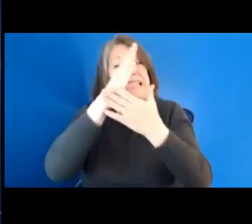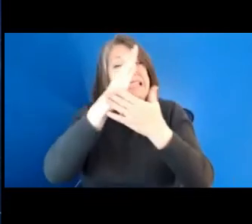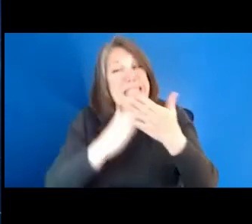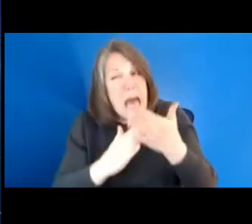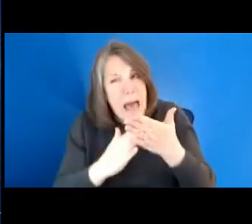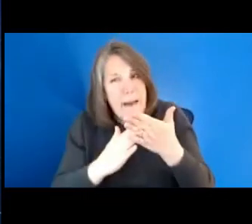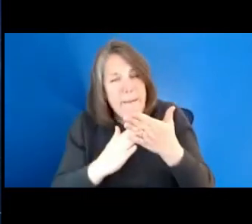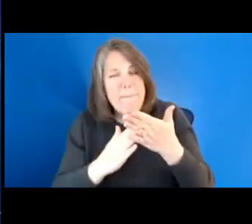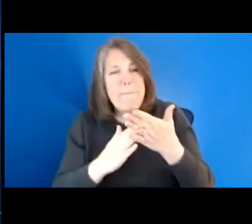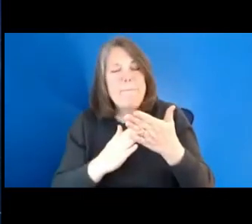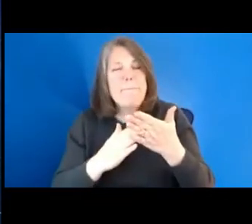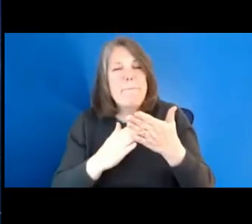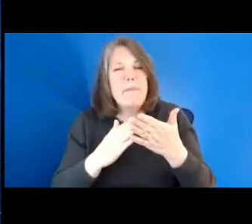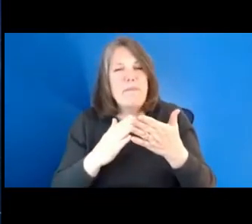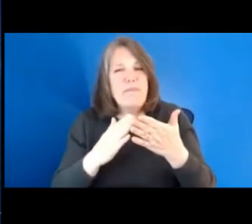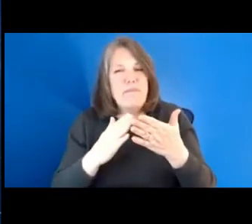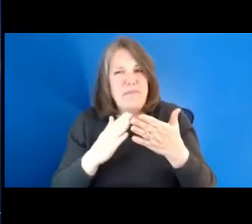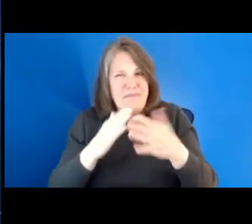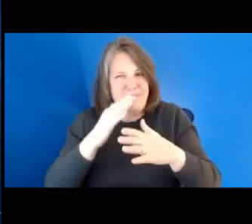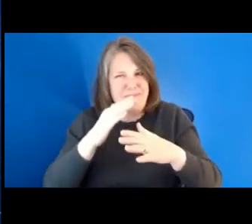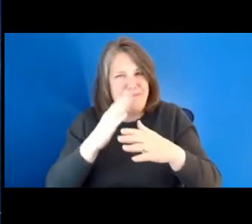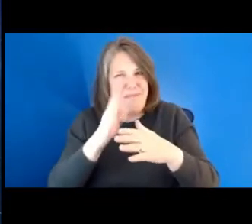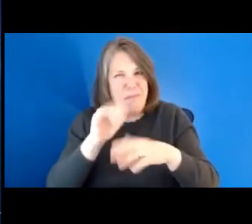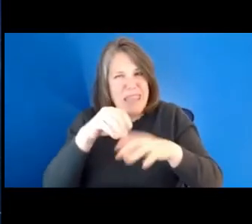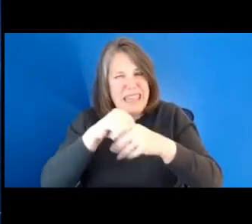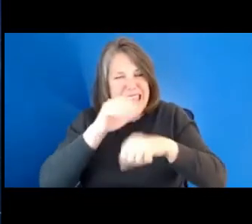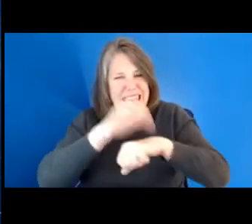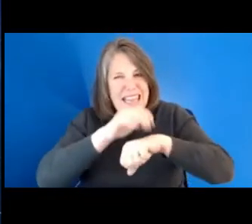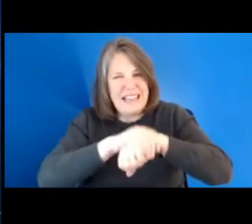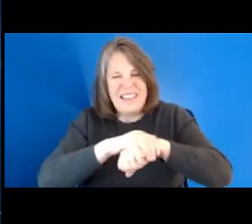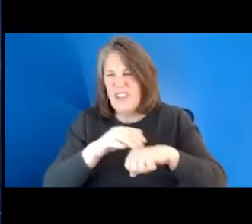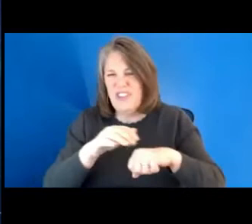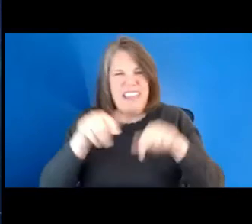be in English. 17:18:32 This is no different from that. You